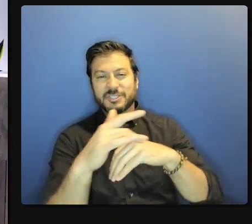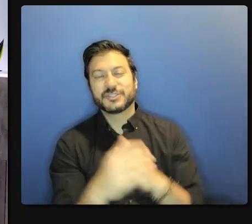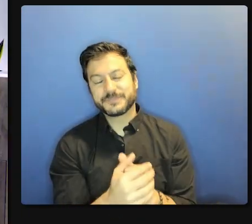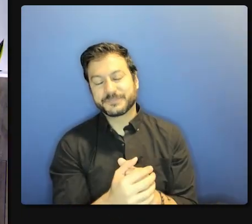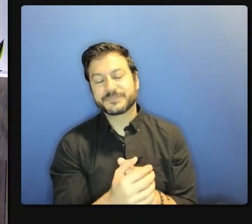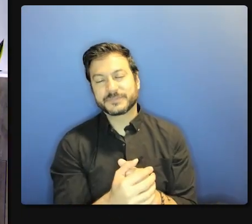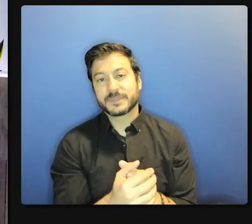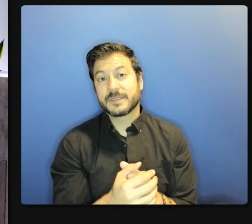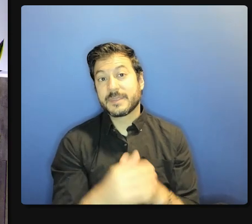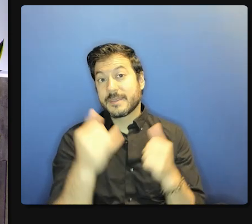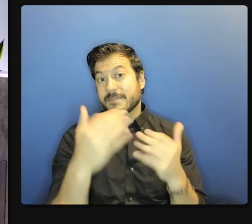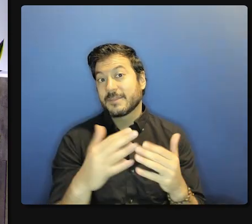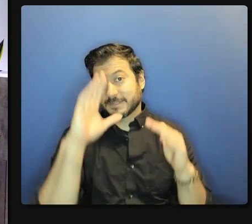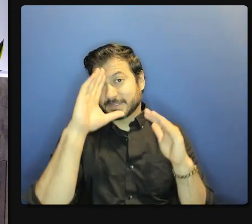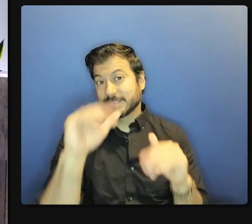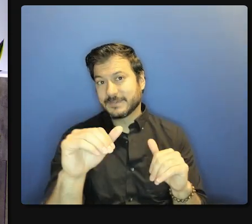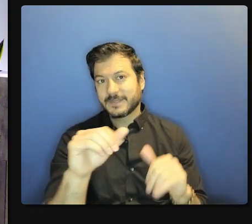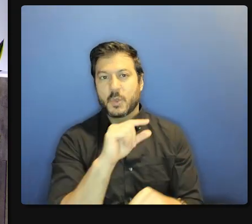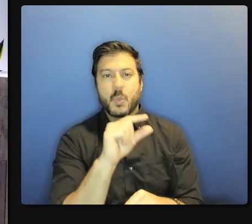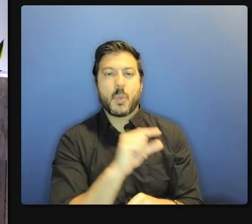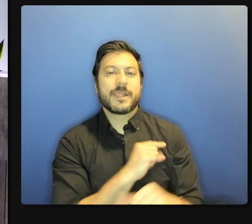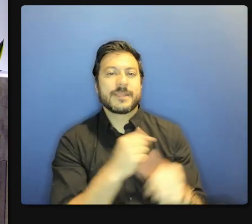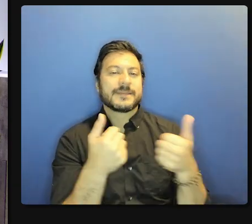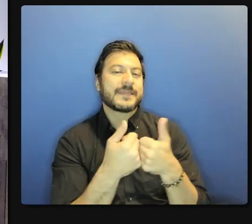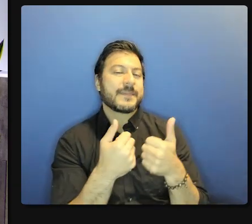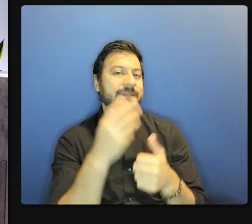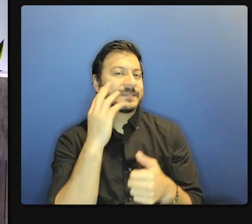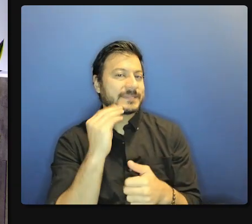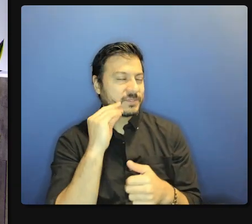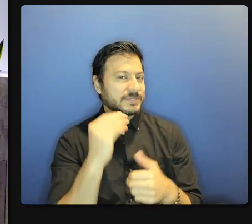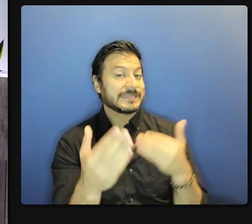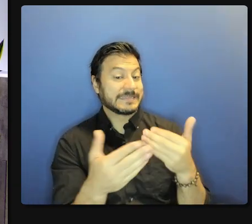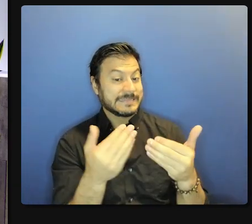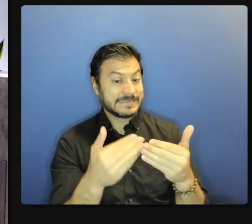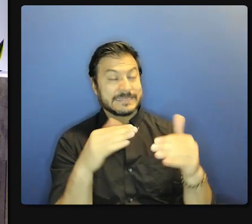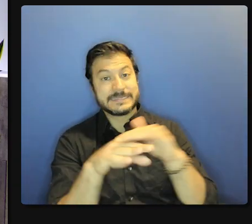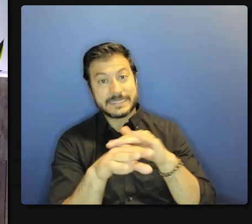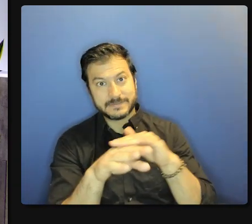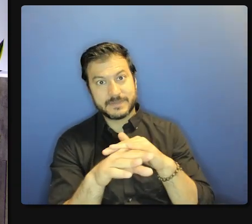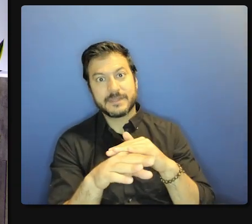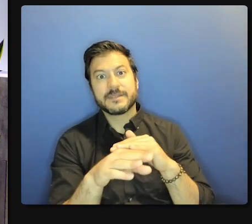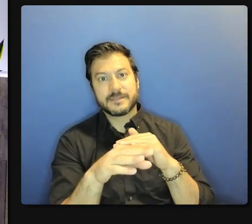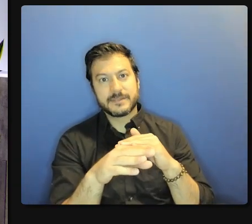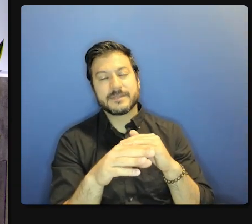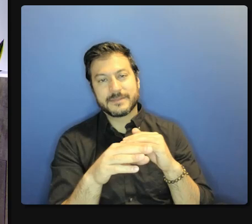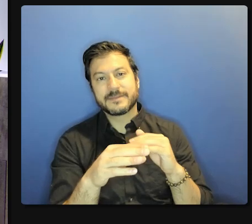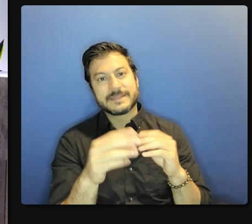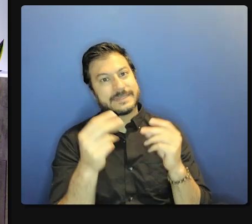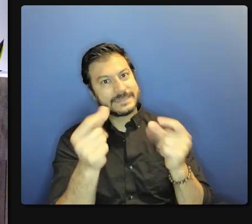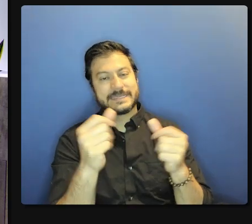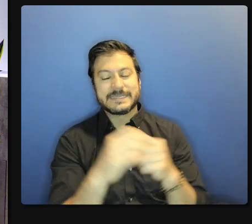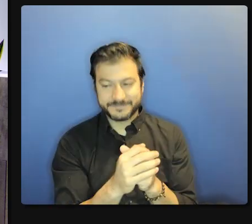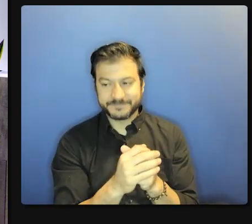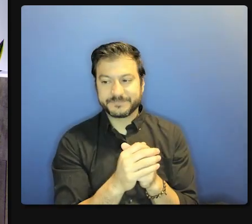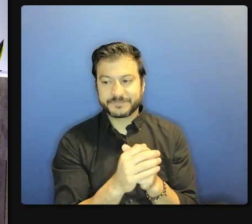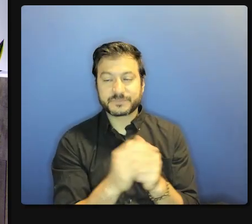More than ever players expect quality gaming experiences easily accessible and at their disposal instantly.